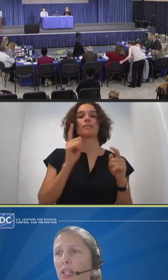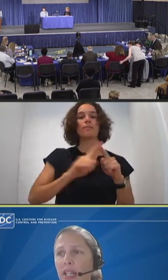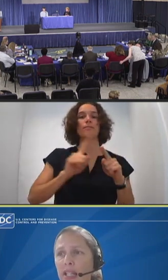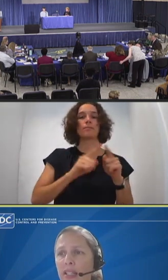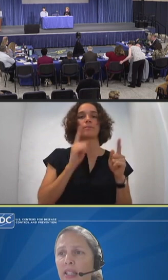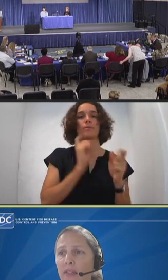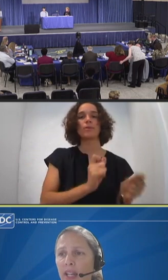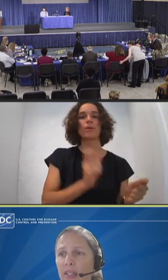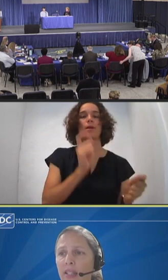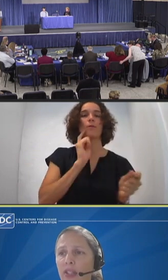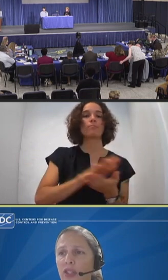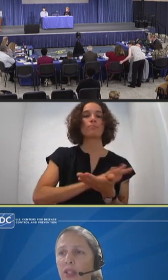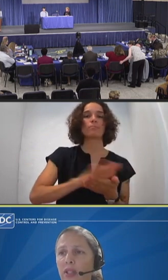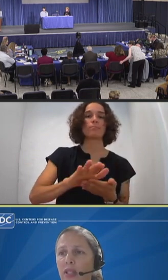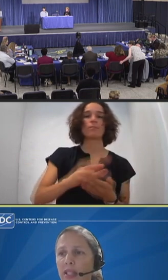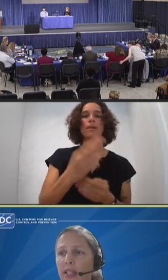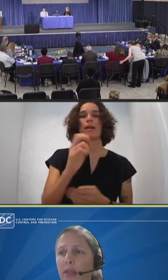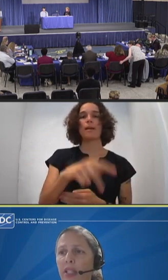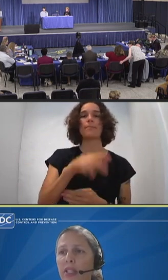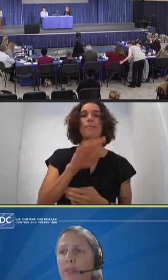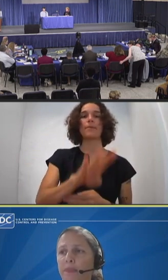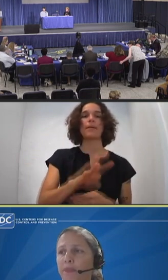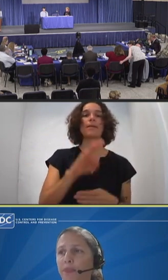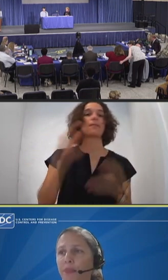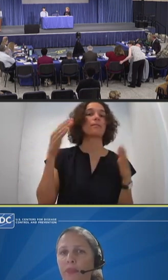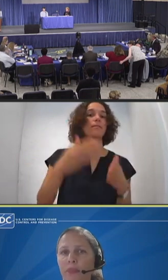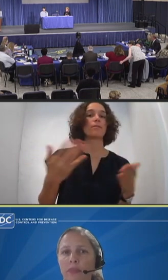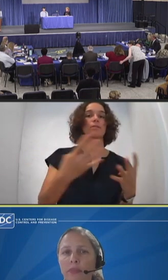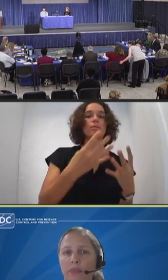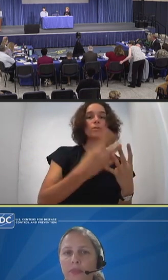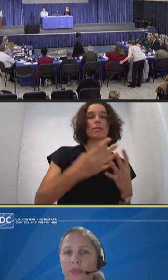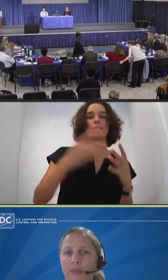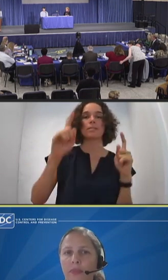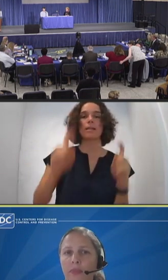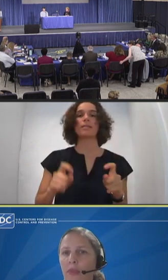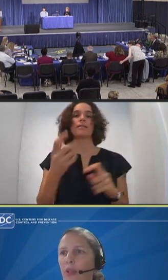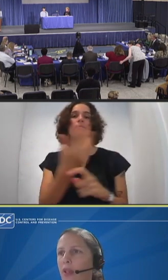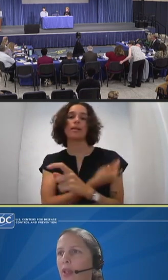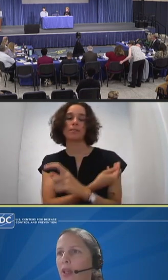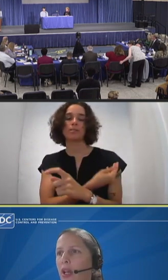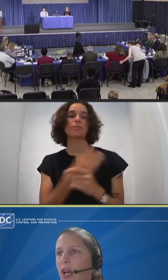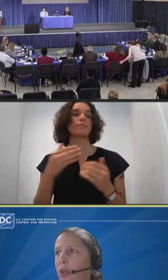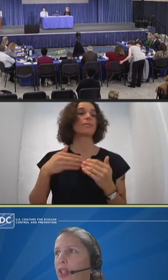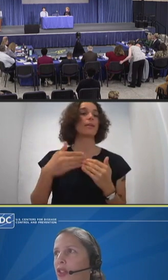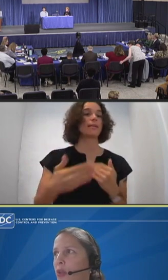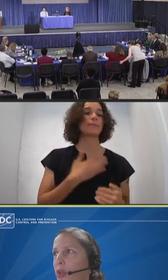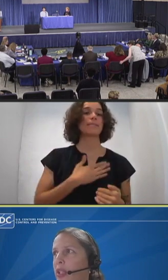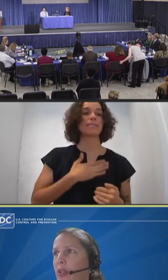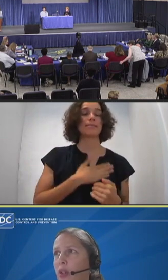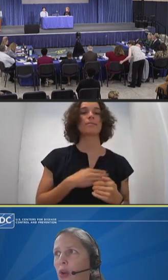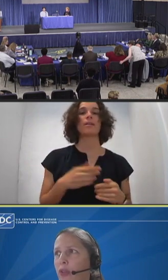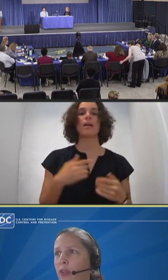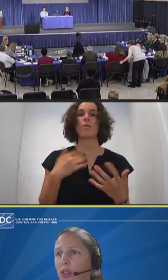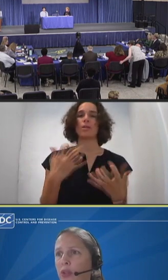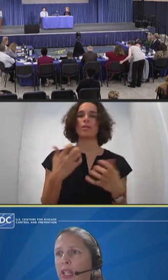testing, and vaccination. Next slide, please. I want to just quickly go over the screening